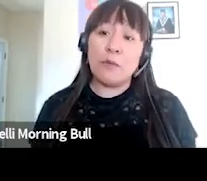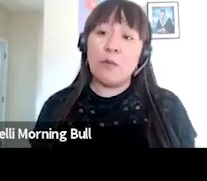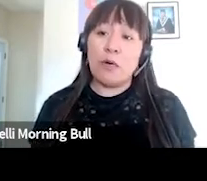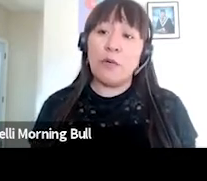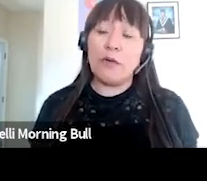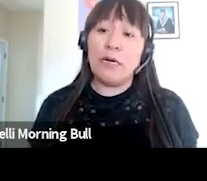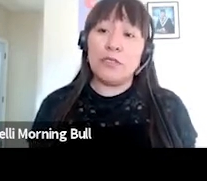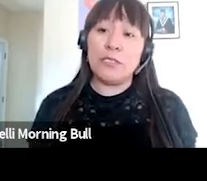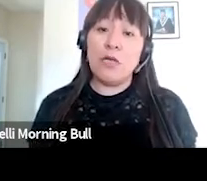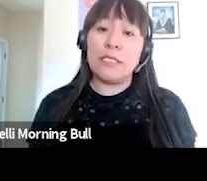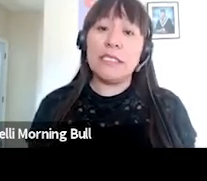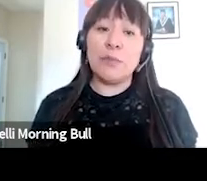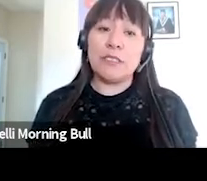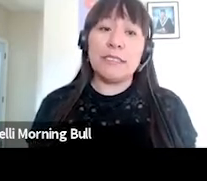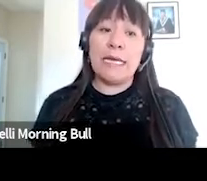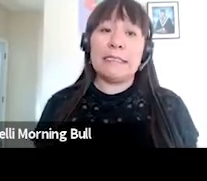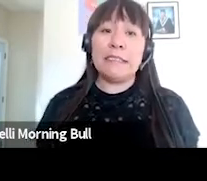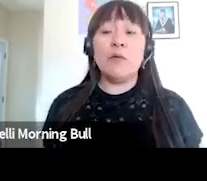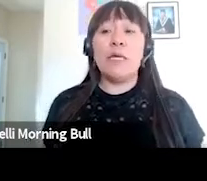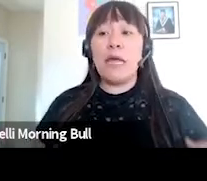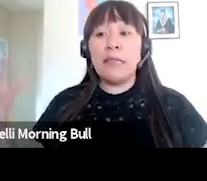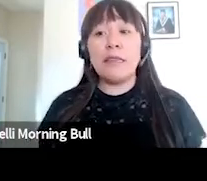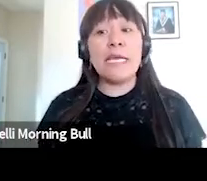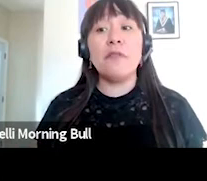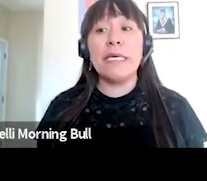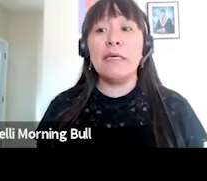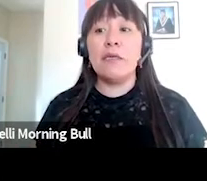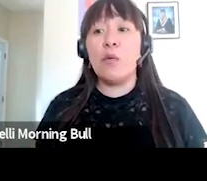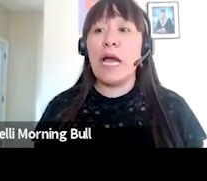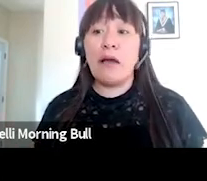we work with our Elders and knowledge keepers and you know, and thankfully, you know, we have